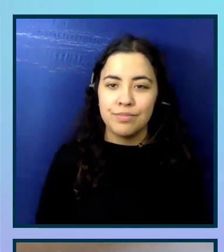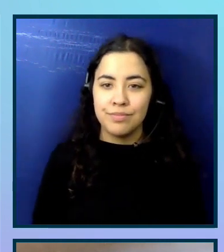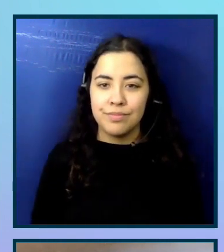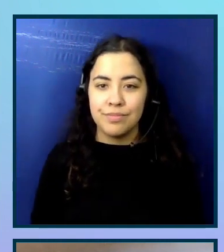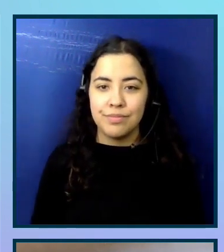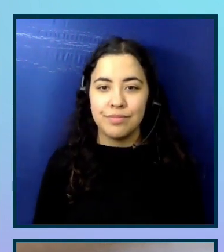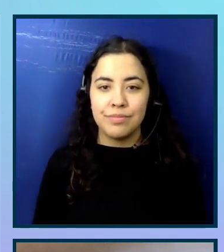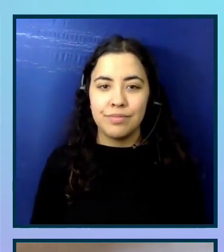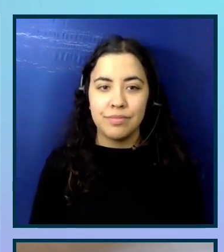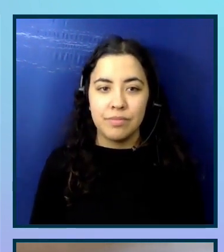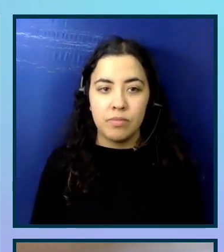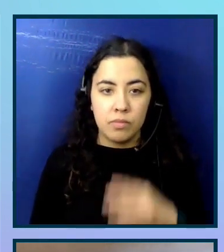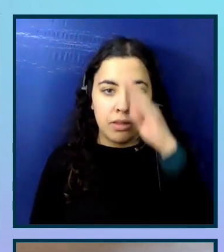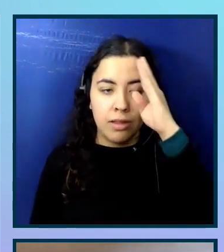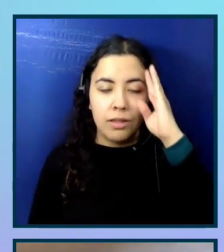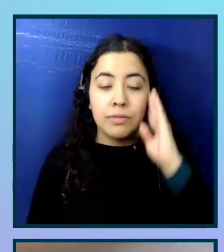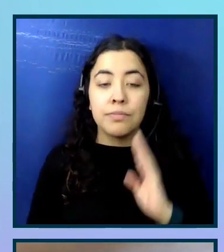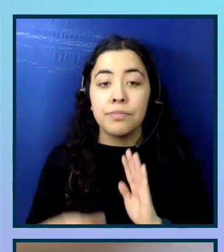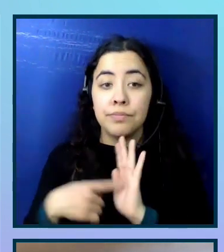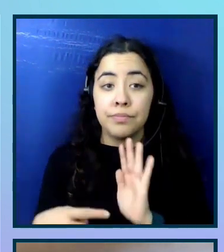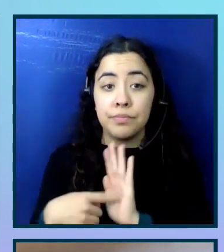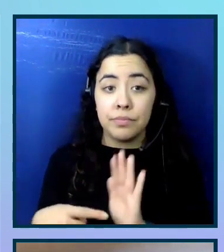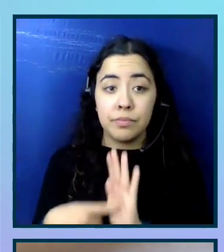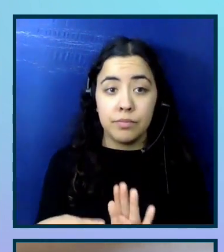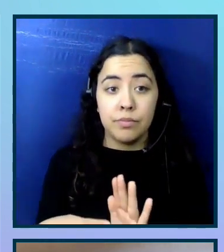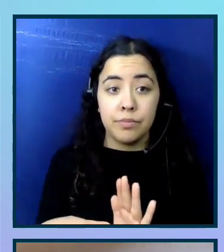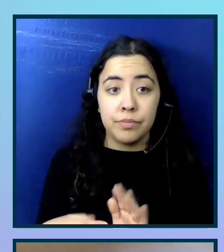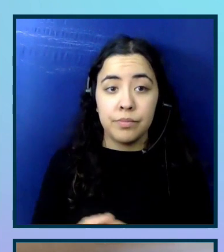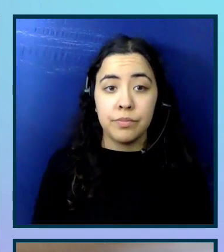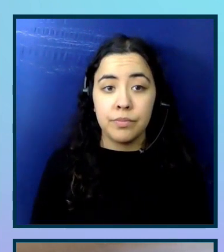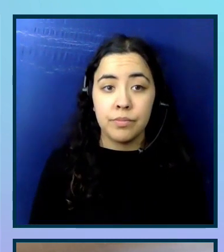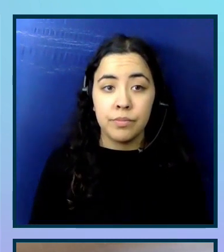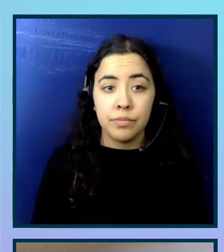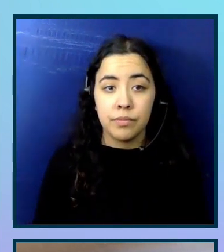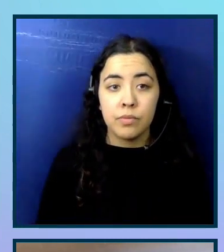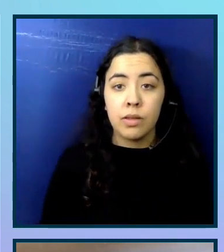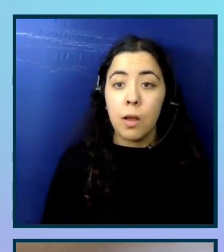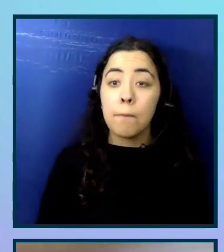For example, the noun, the verbs, and facts from the disability rights movement